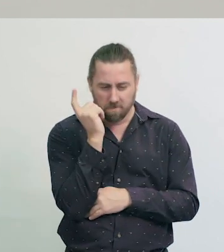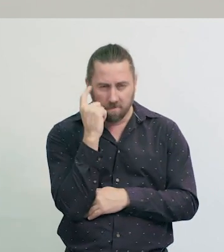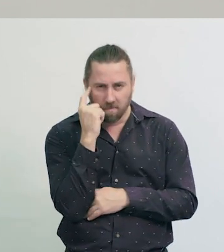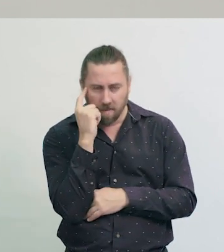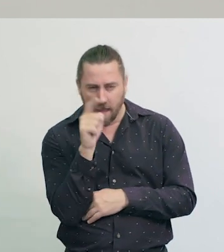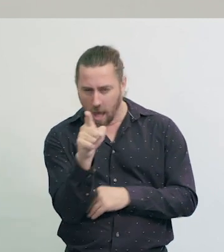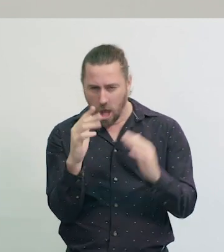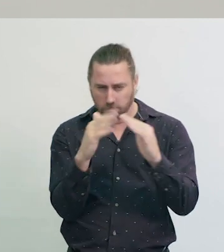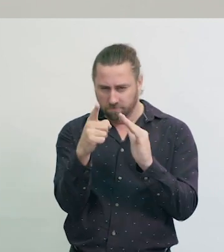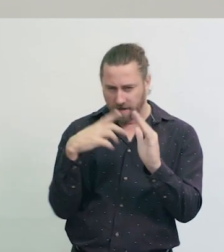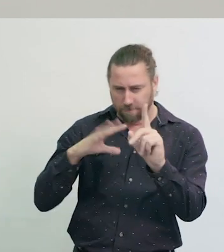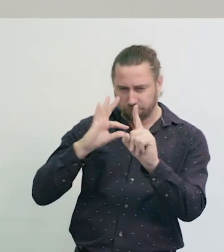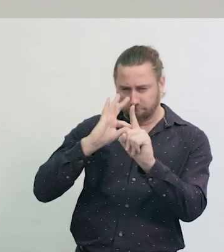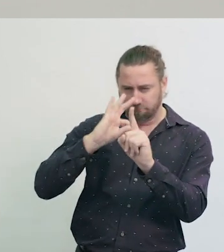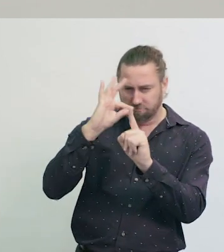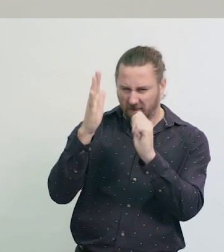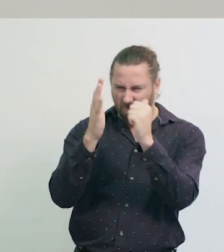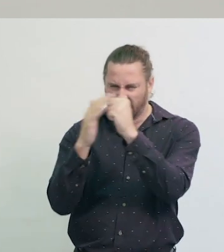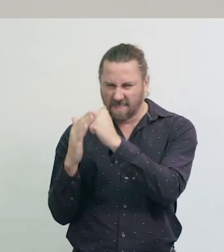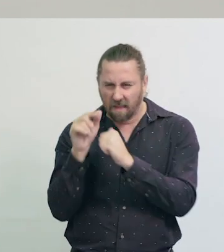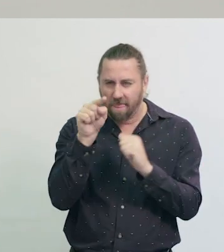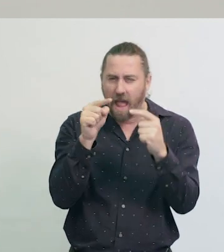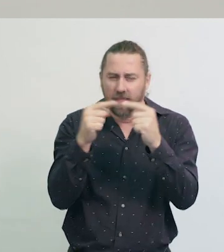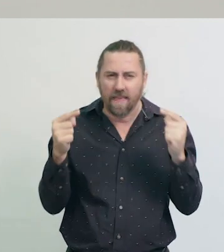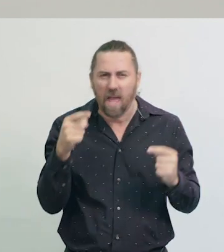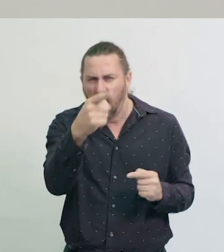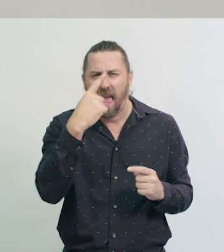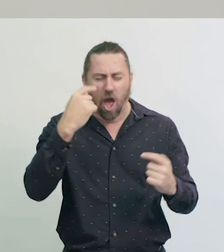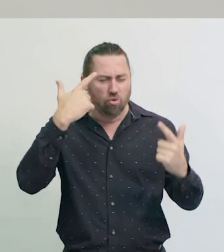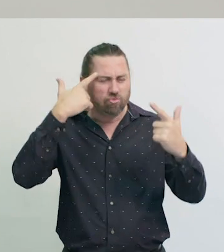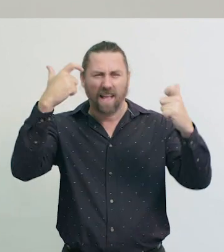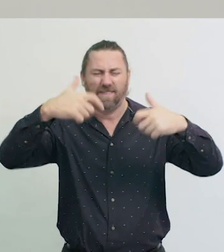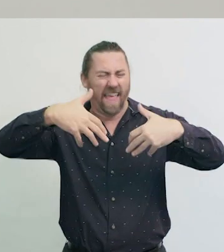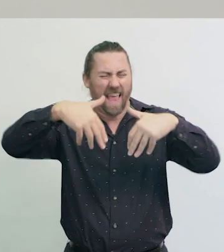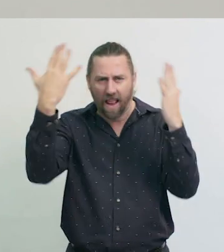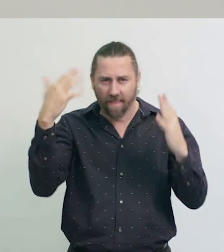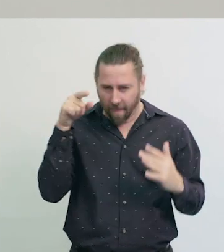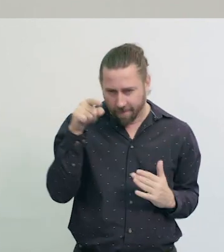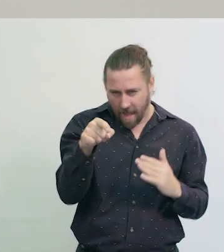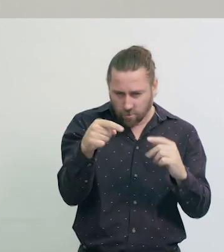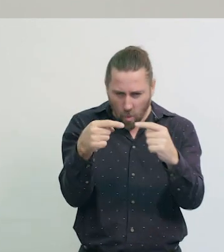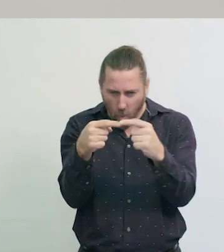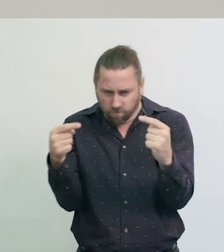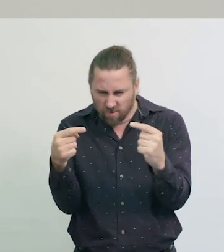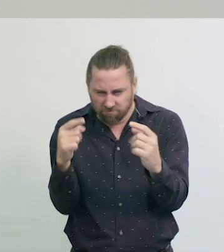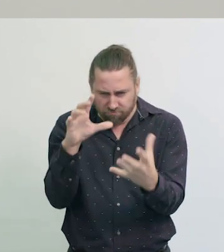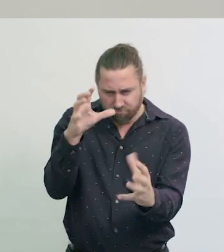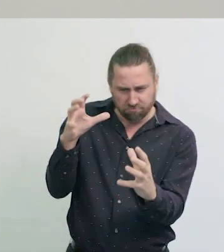for an object around the home. Let your creativity run wild. How could you change the object, to benefit other people,